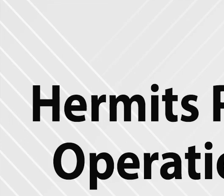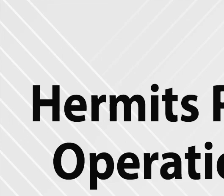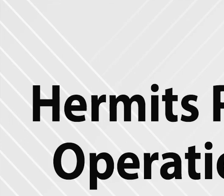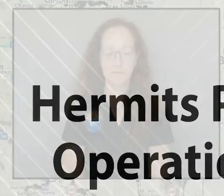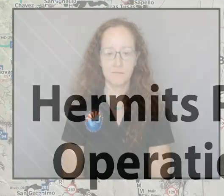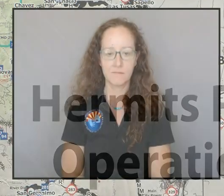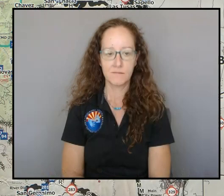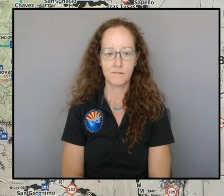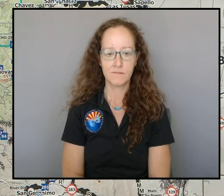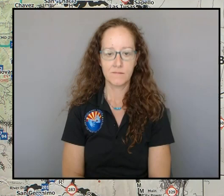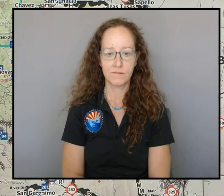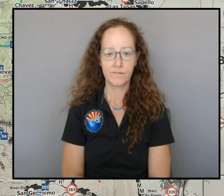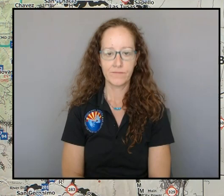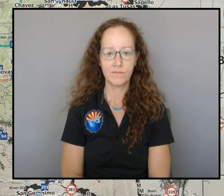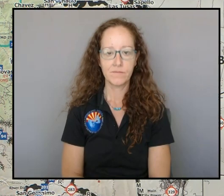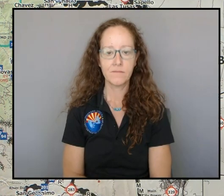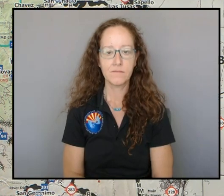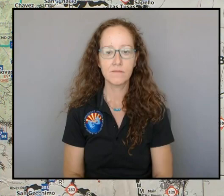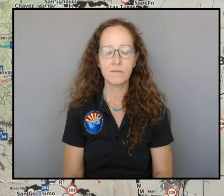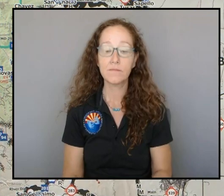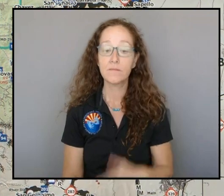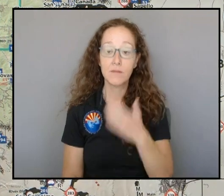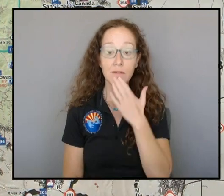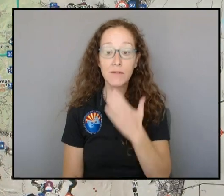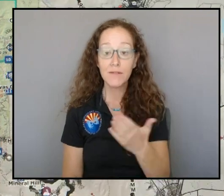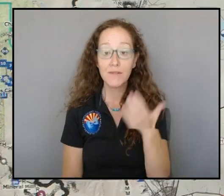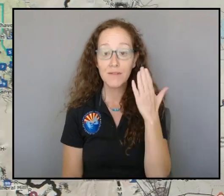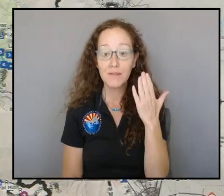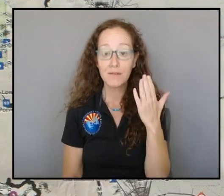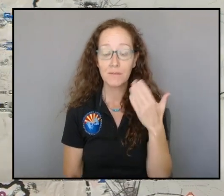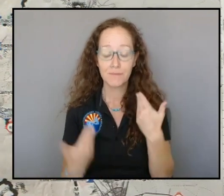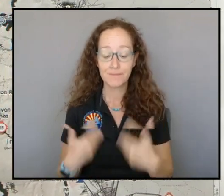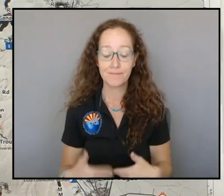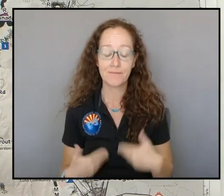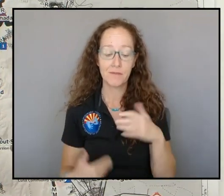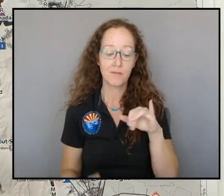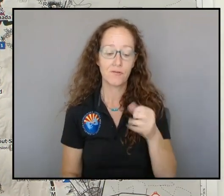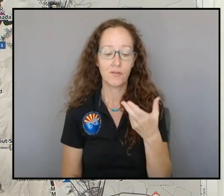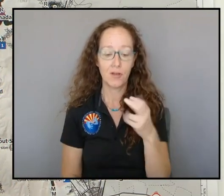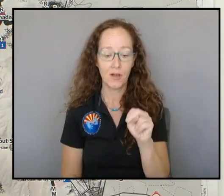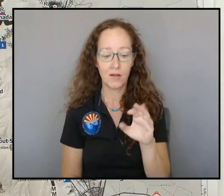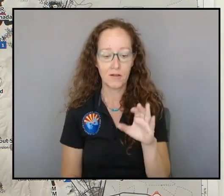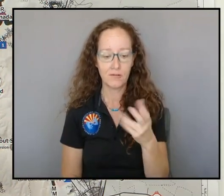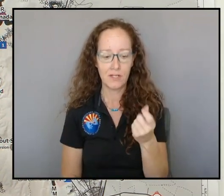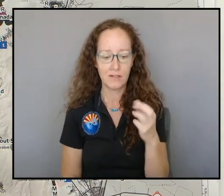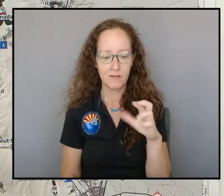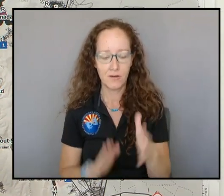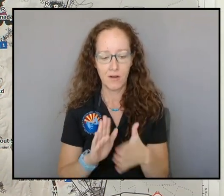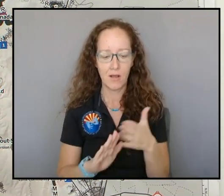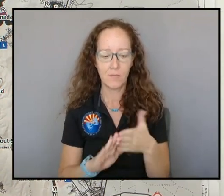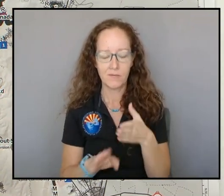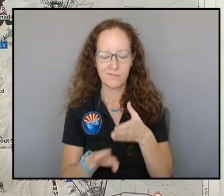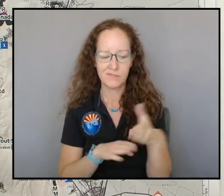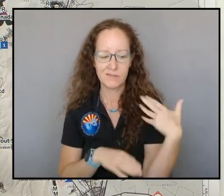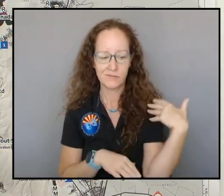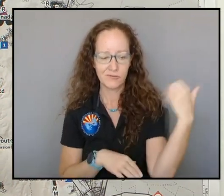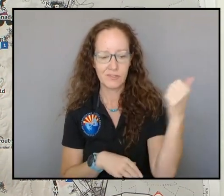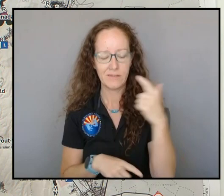Good morning everybody. This is John Chester Operations Section Chief working with Southwest Team 2 here on the Calf Creek and